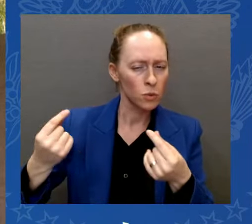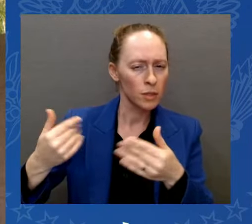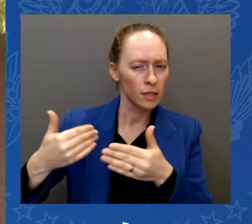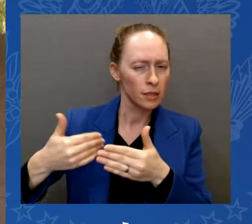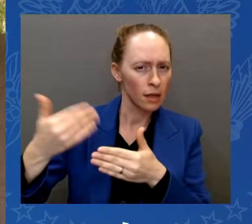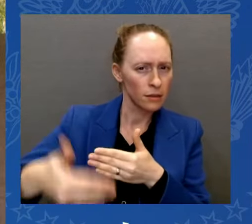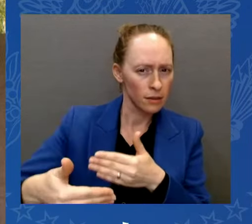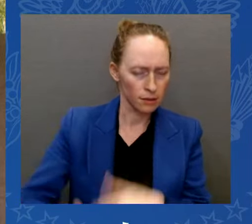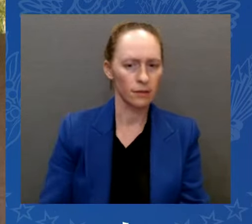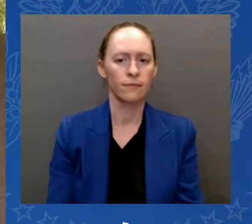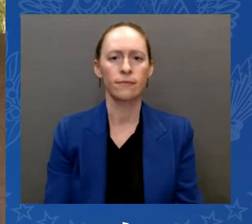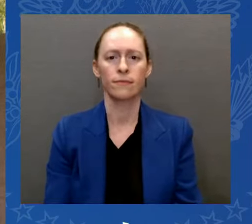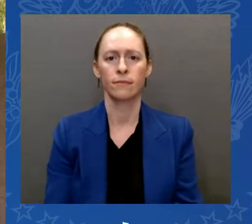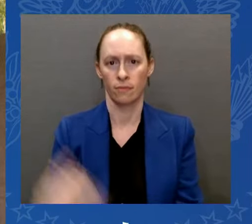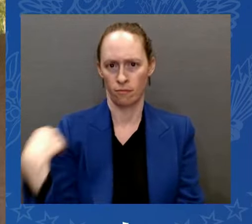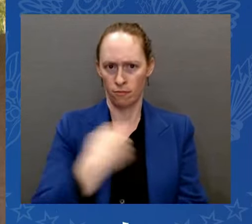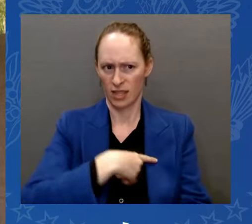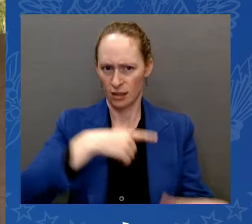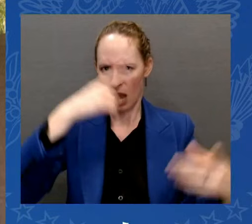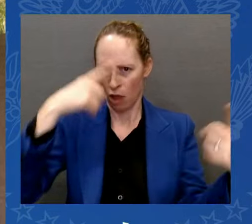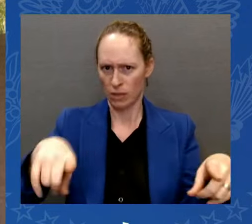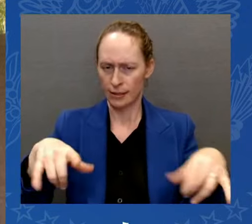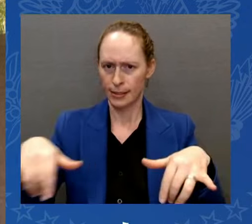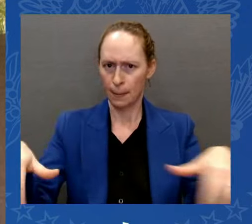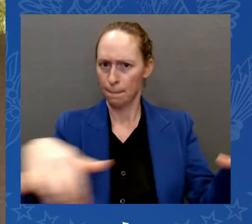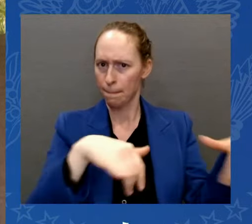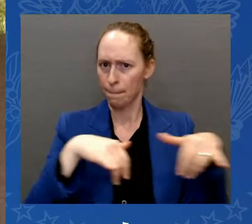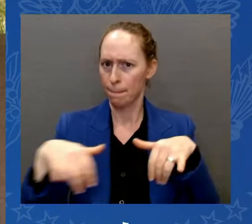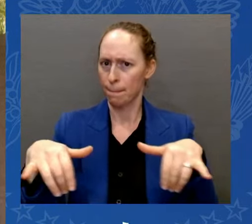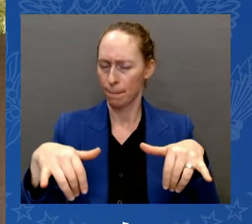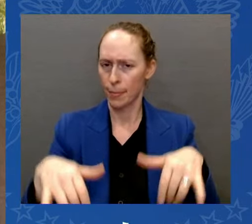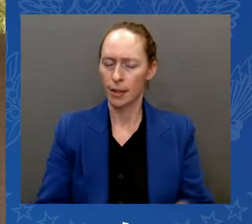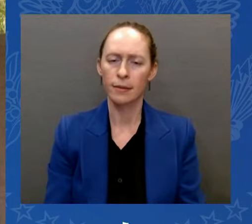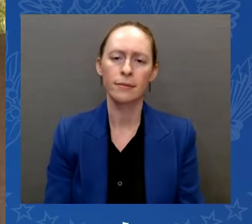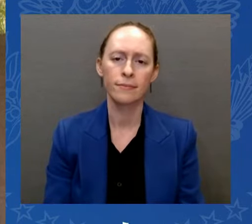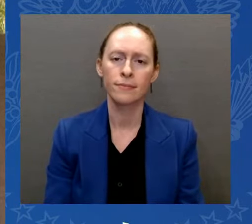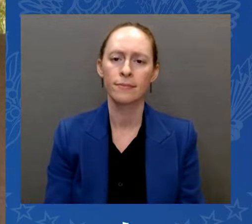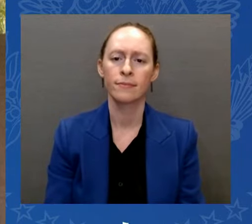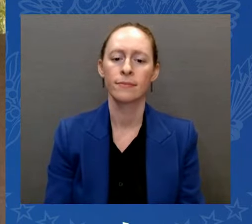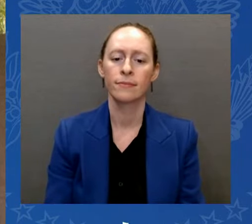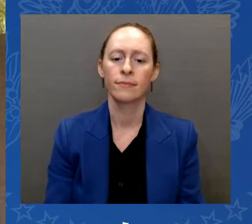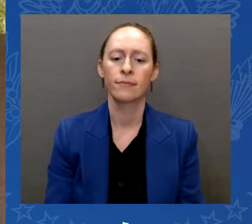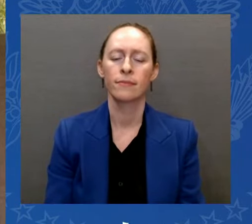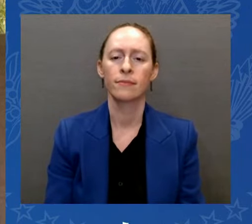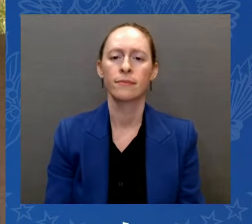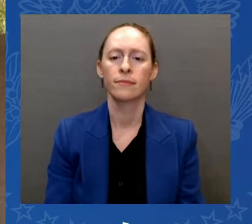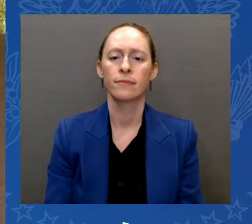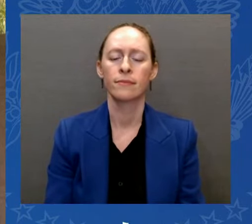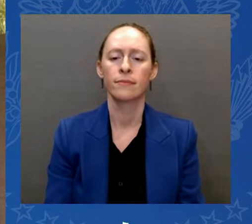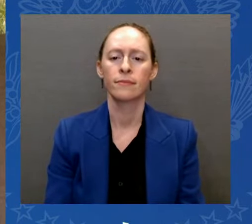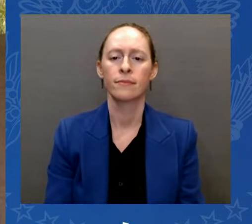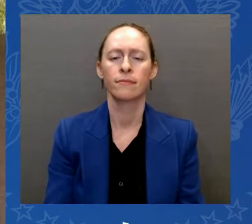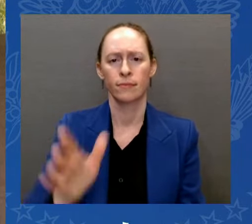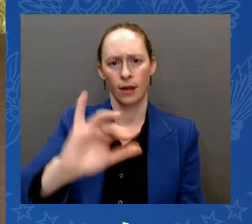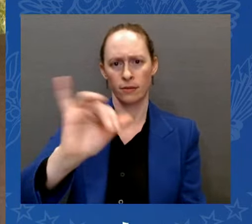of Russian missile attacks, which are continuing the brutality and inhumanity that they've demonstrated throughout this war